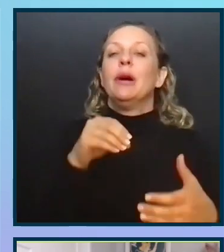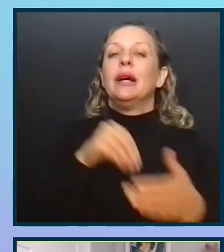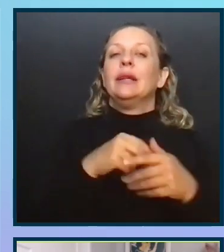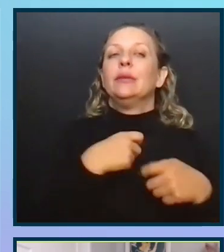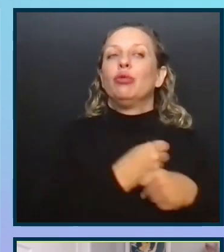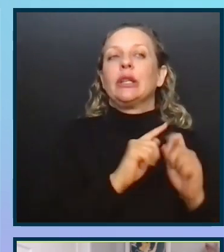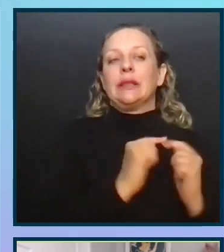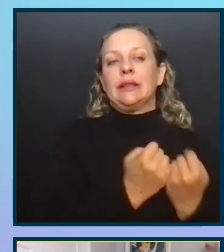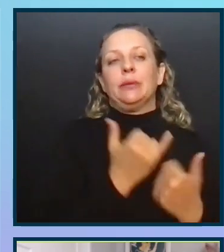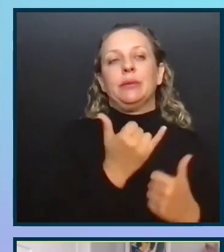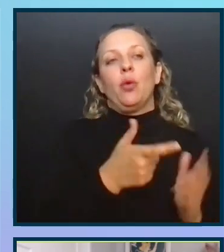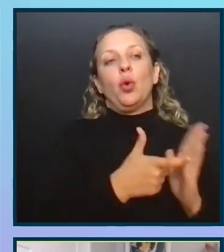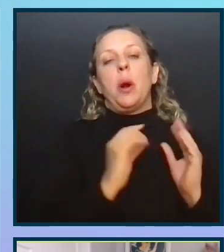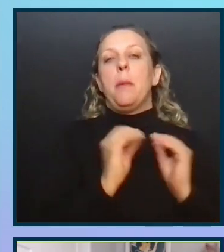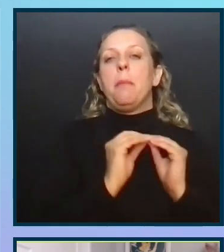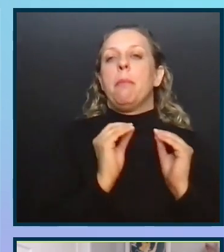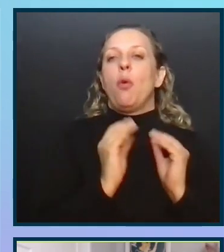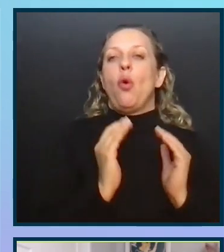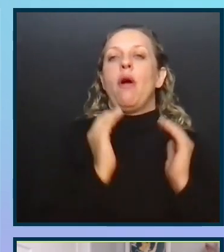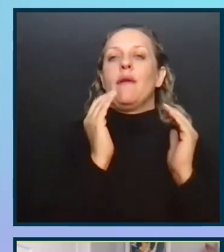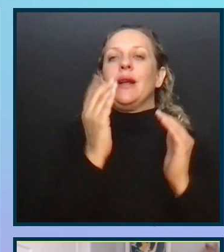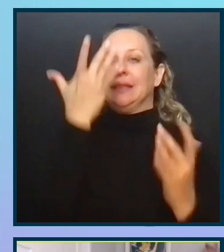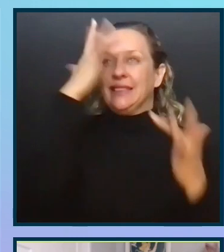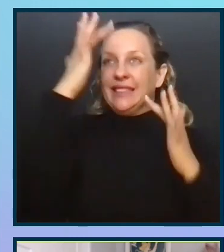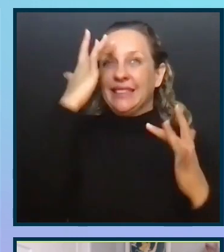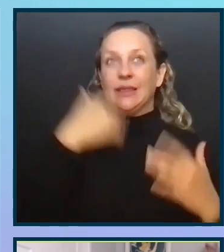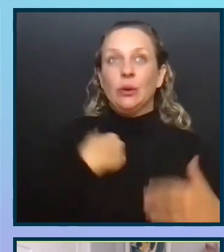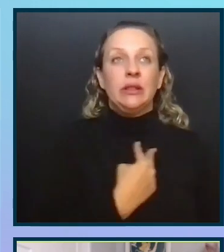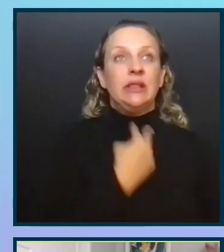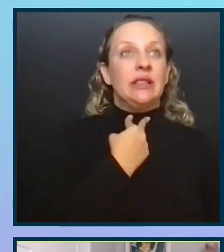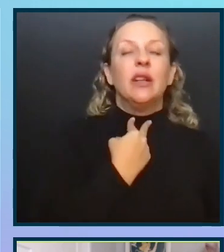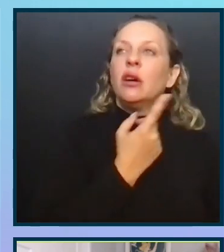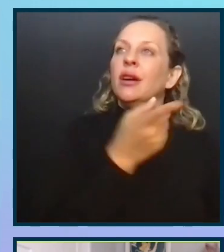that require more advanced expertise. (Anna clears throat)